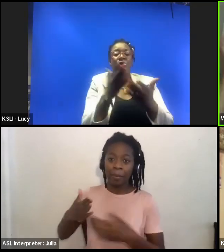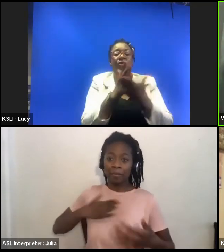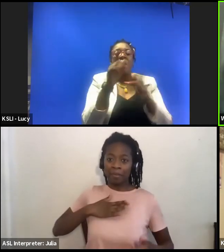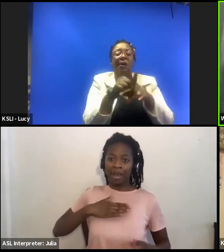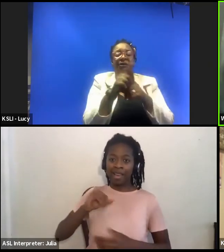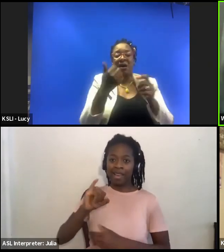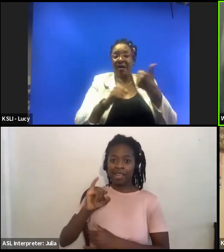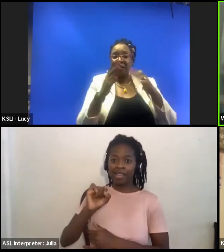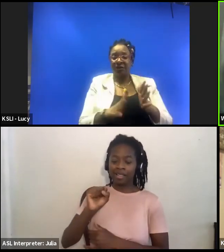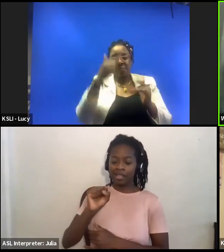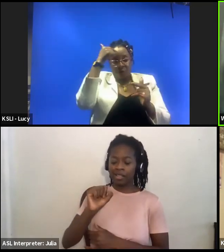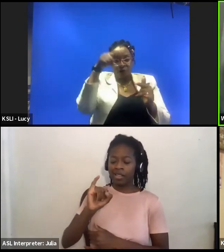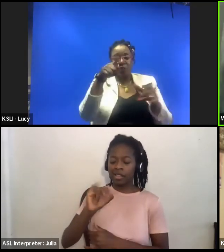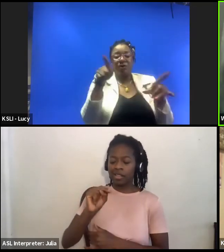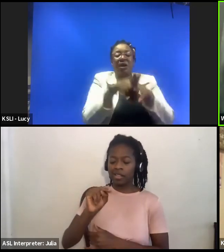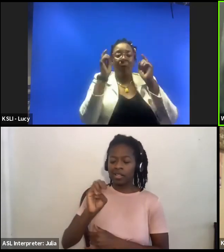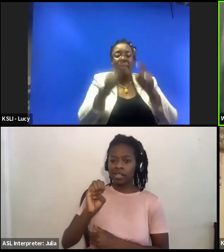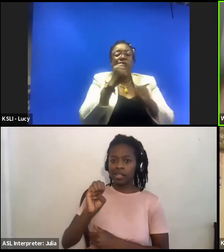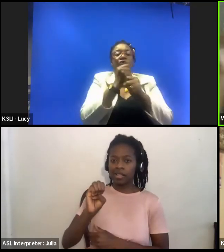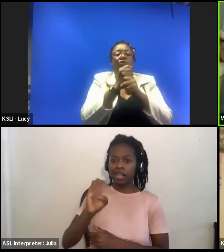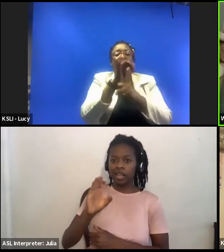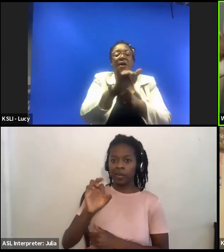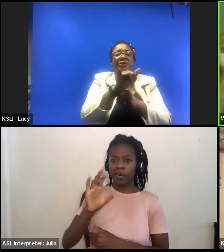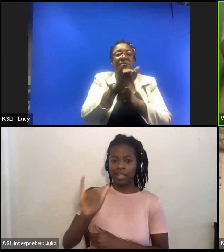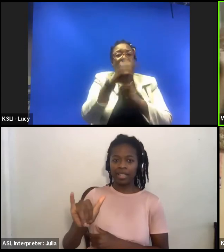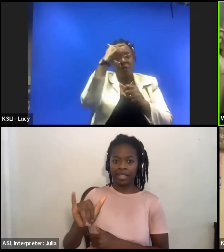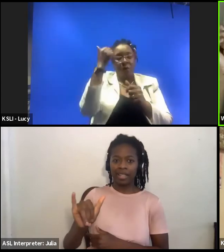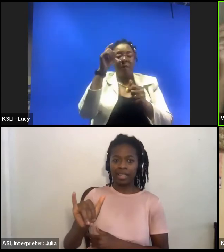because I usually give brilliant performances you as my actor should do that.